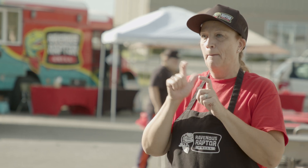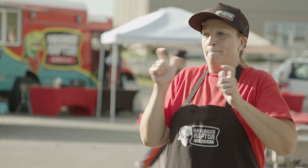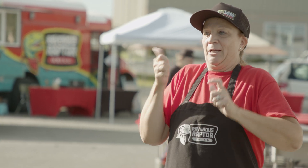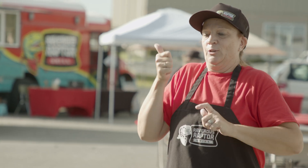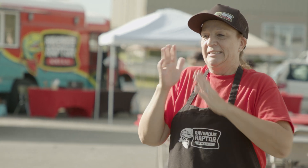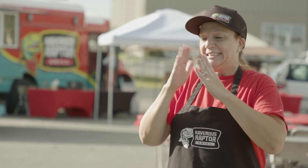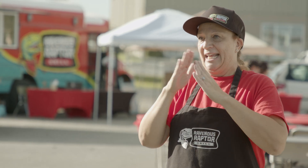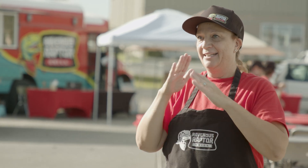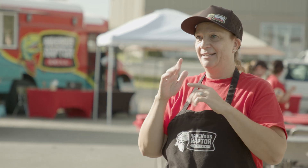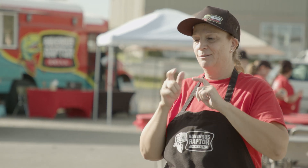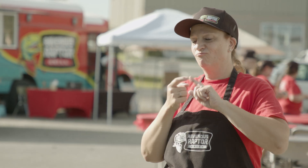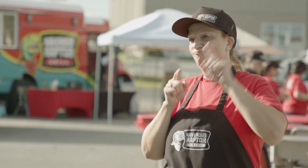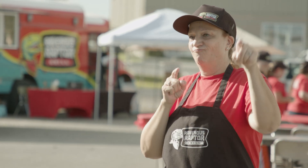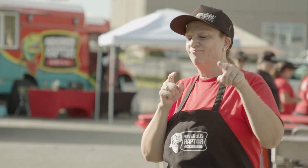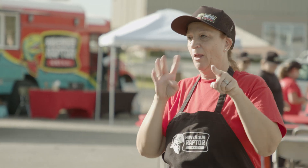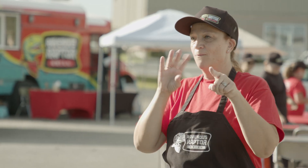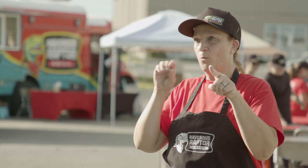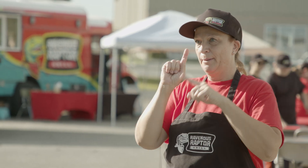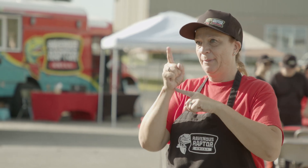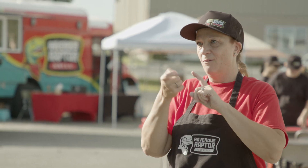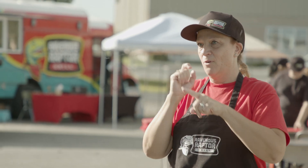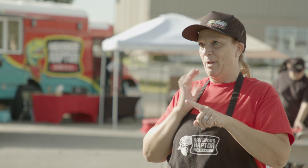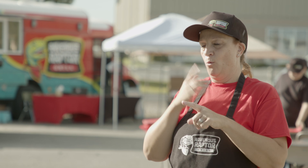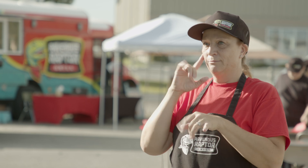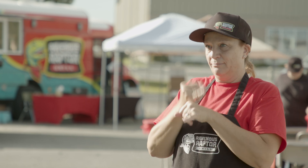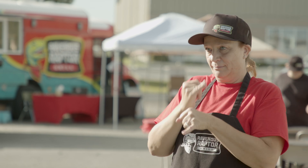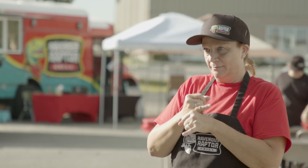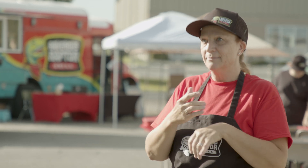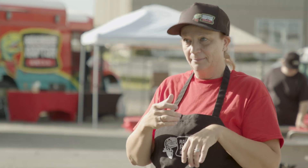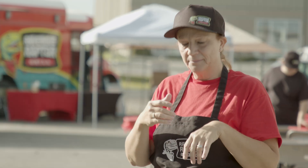a bigger city 40 minutes from the campus of the school for the deaf.